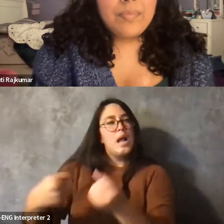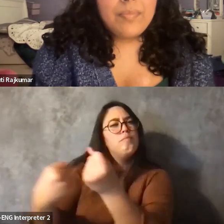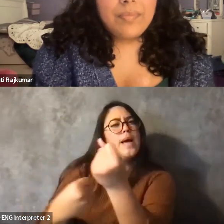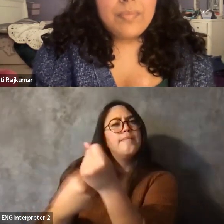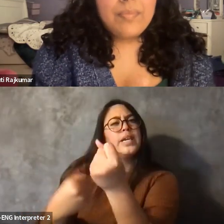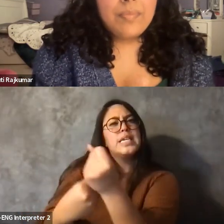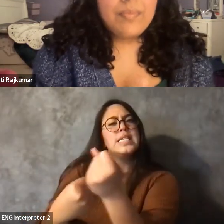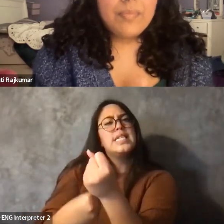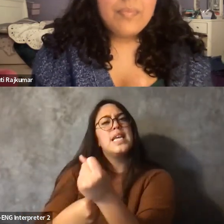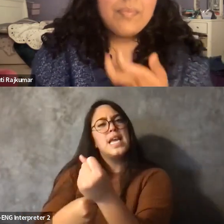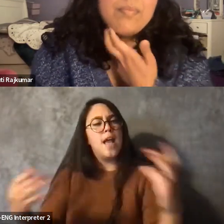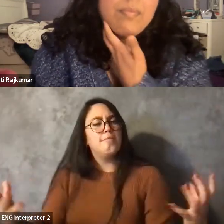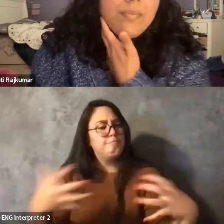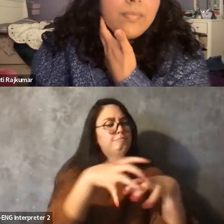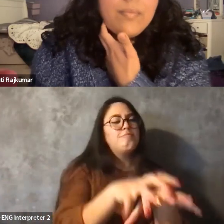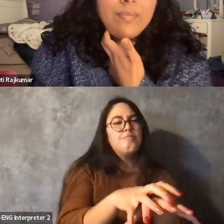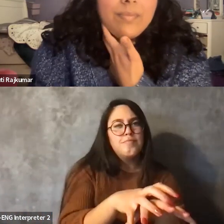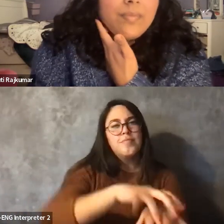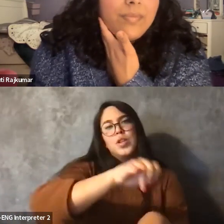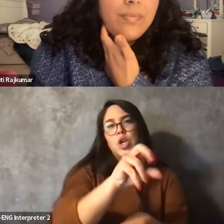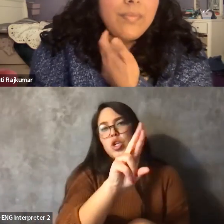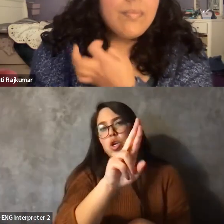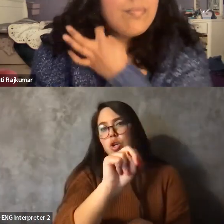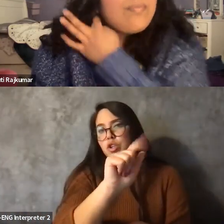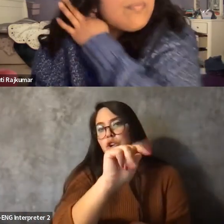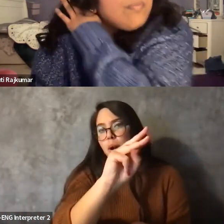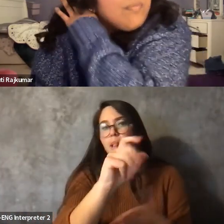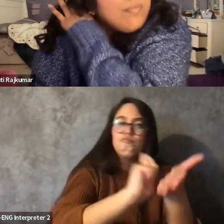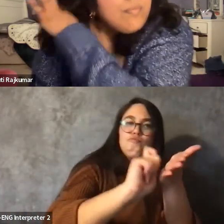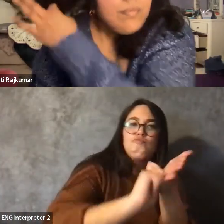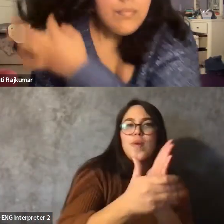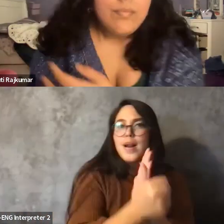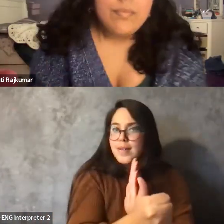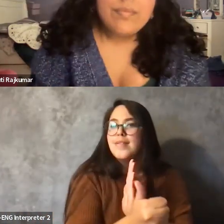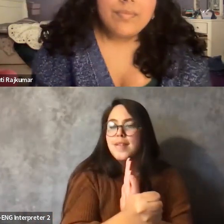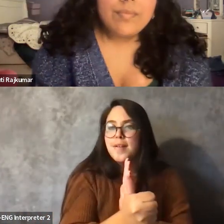That's a really thoughtful response. Yeah, that's really interesting. Thank you.